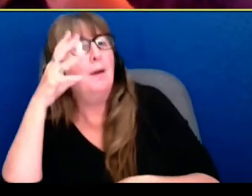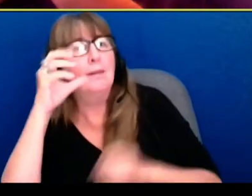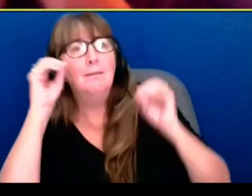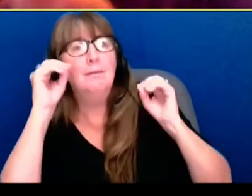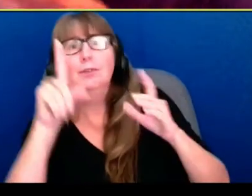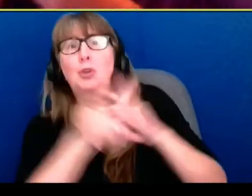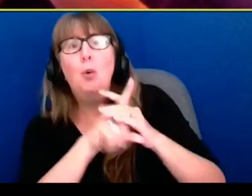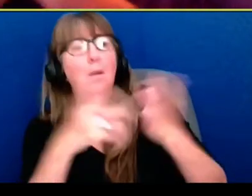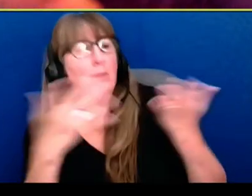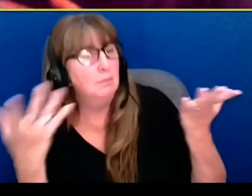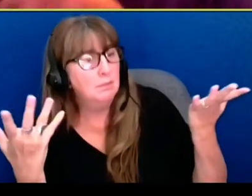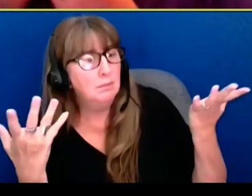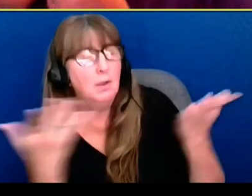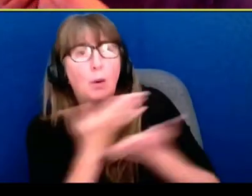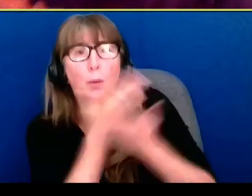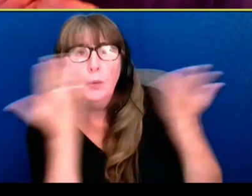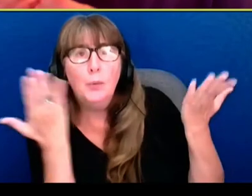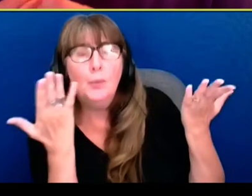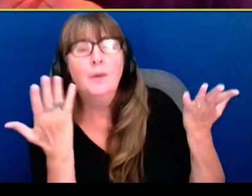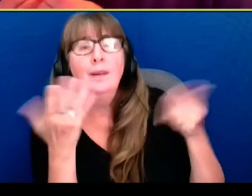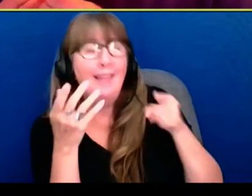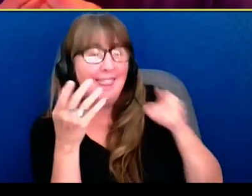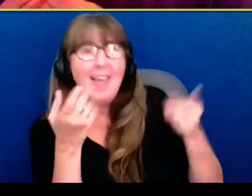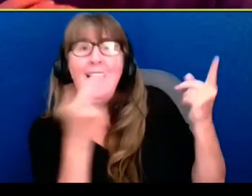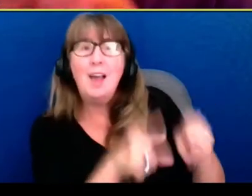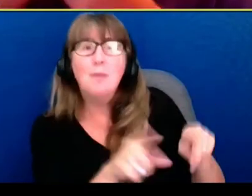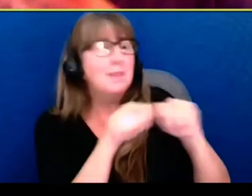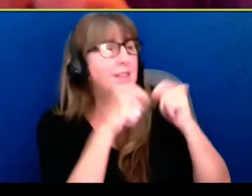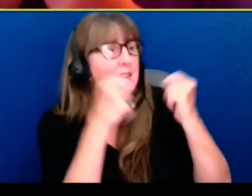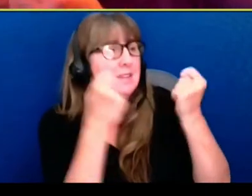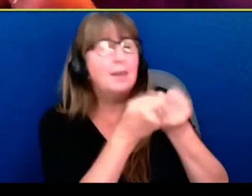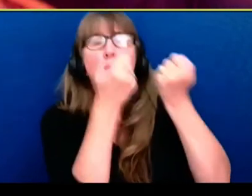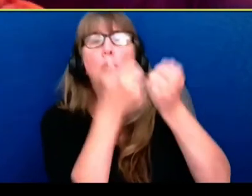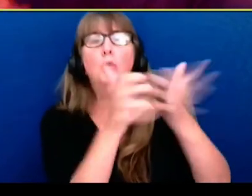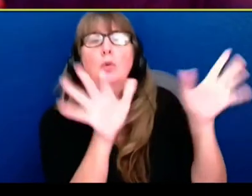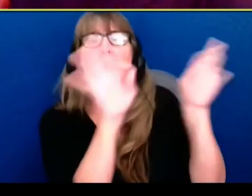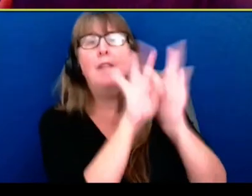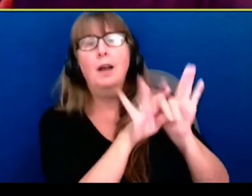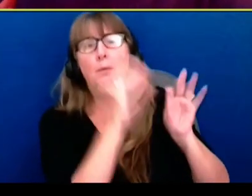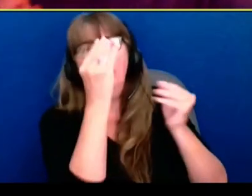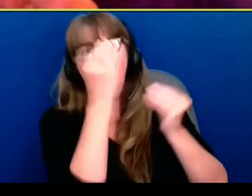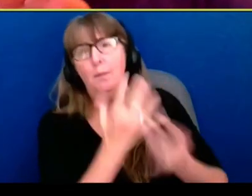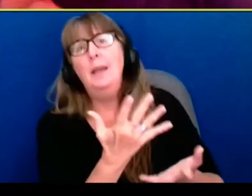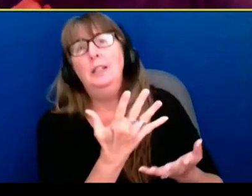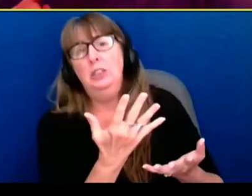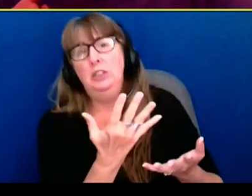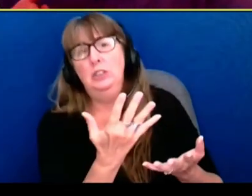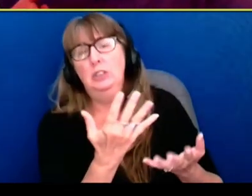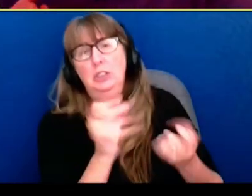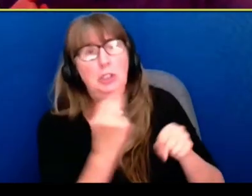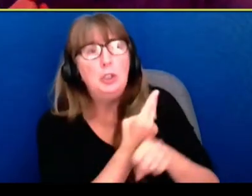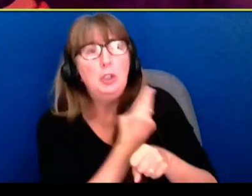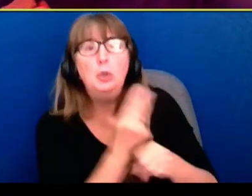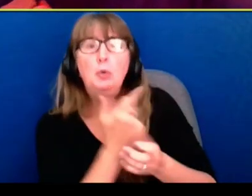The team is losing valuable information that you can use to help that child and help their education.